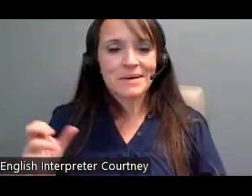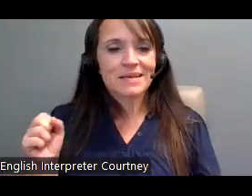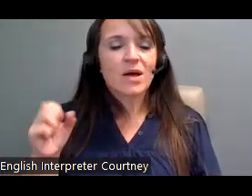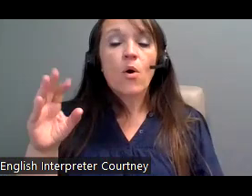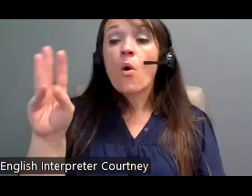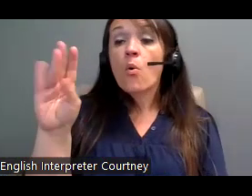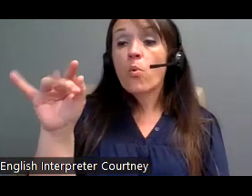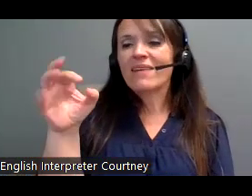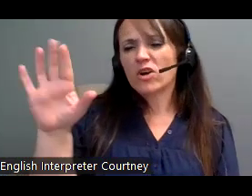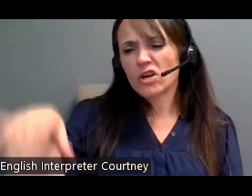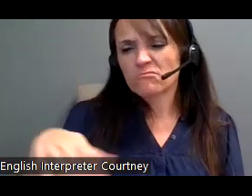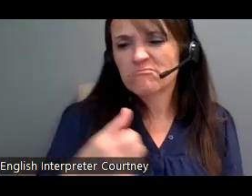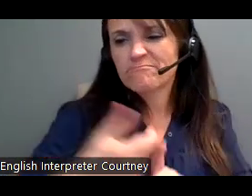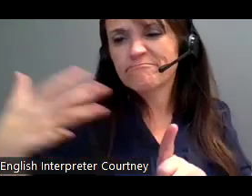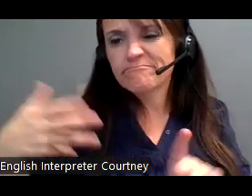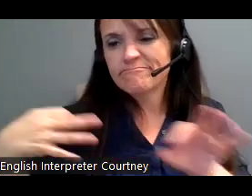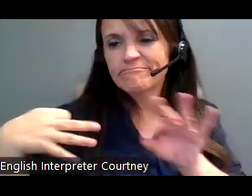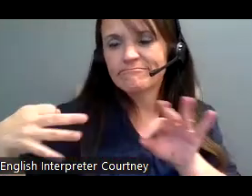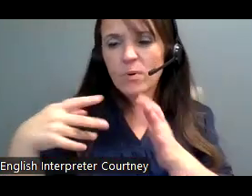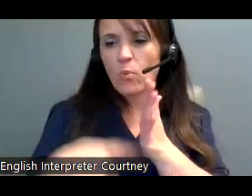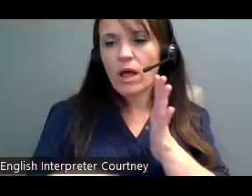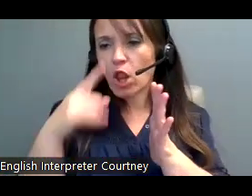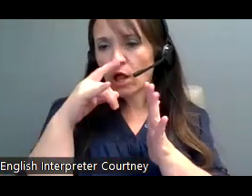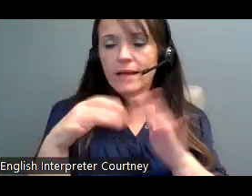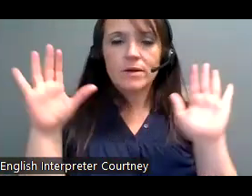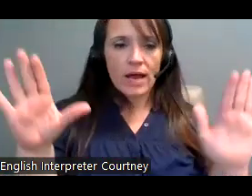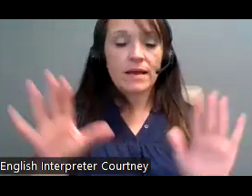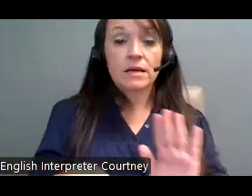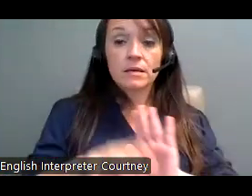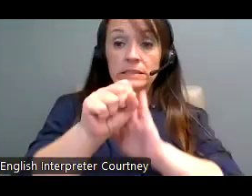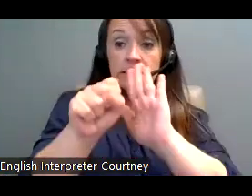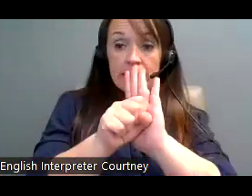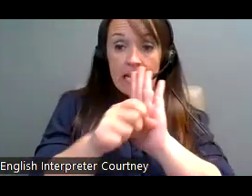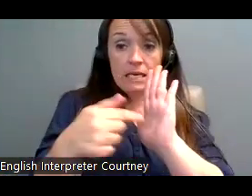we talked about the fact that you have state plan and there is a whole list of services that